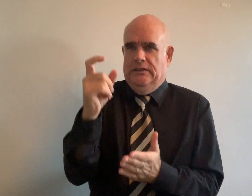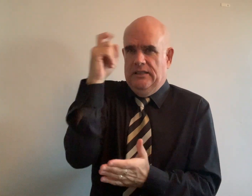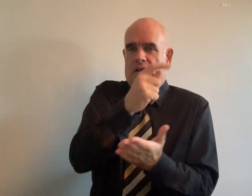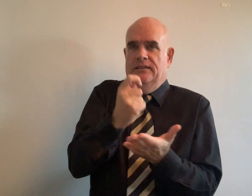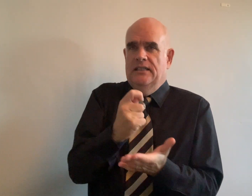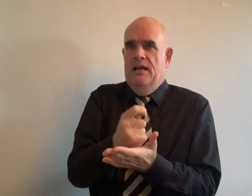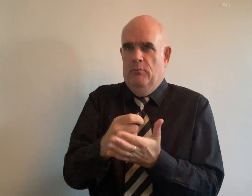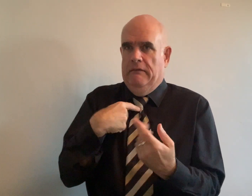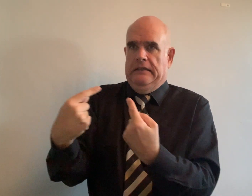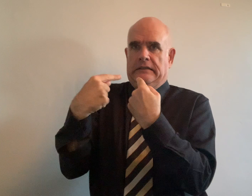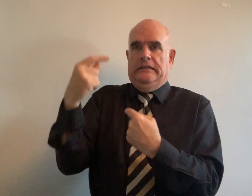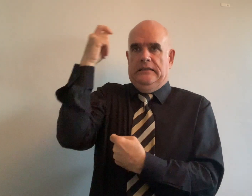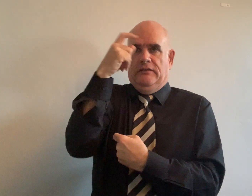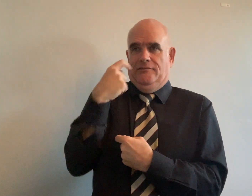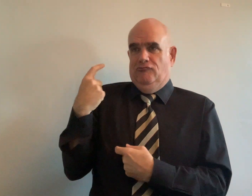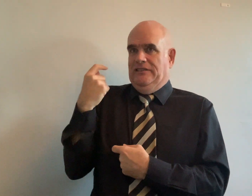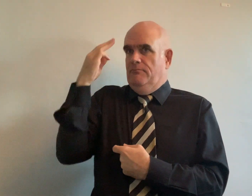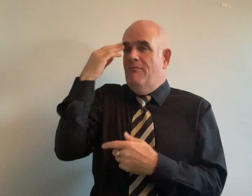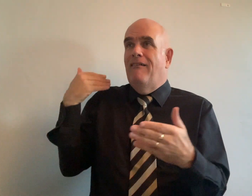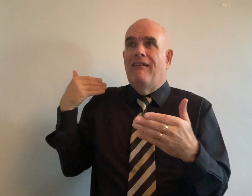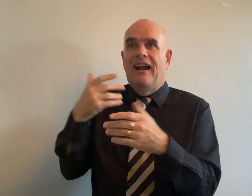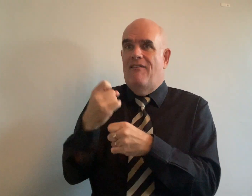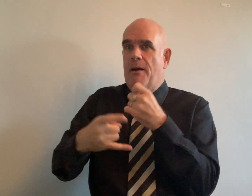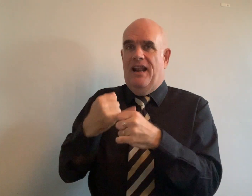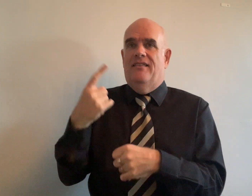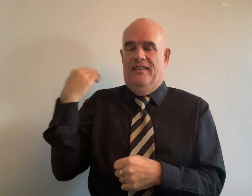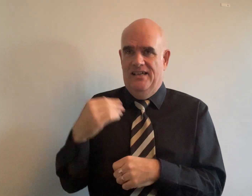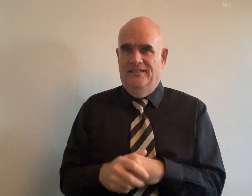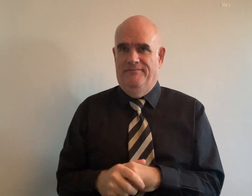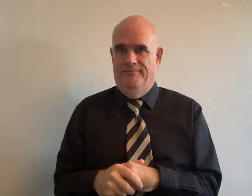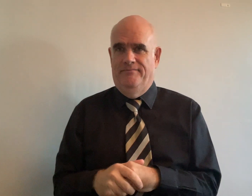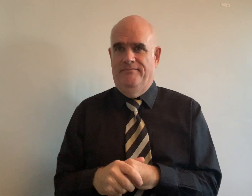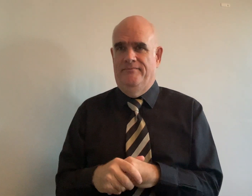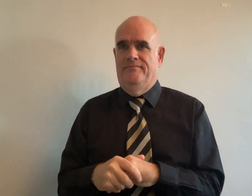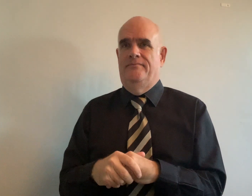solidarity, vigilance and tenacity during these difficult times when we are tested